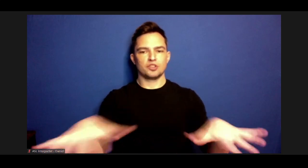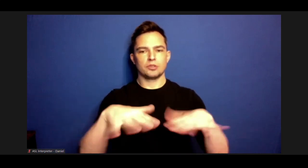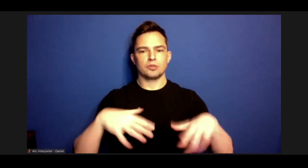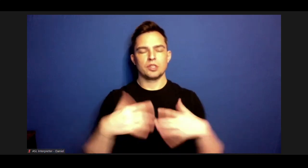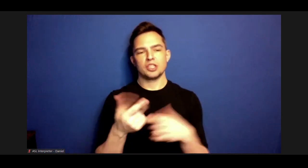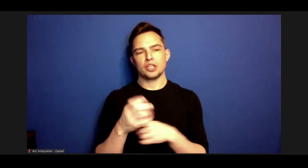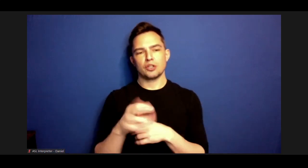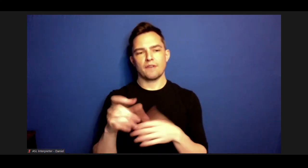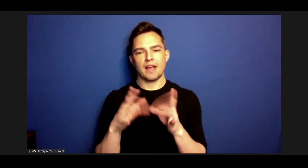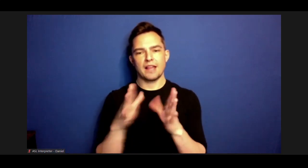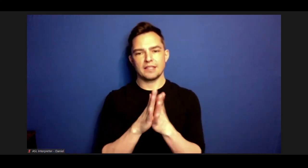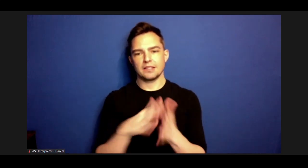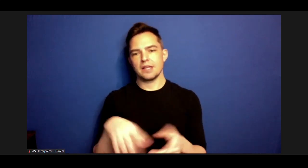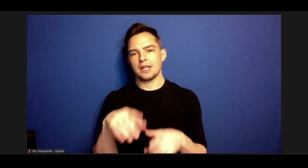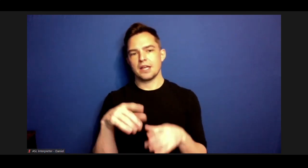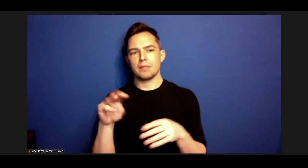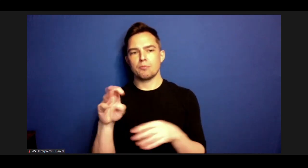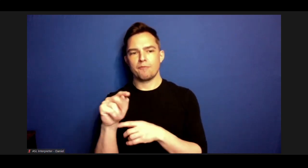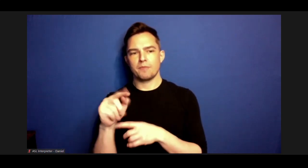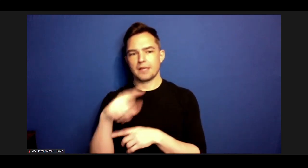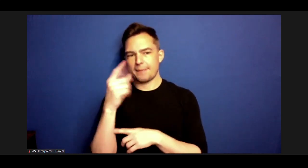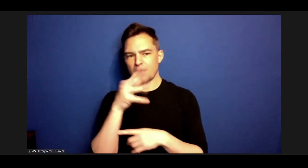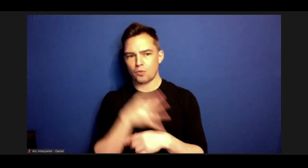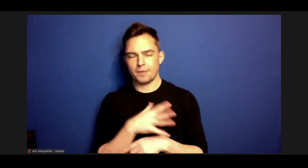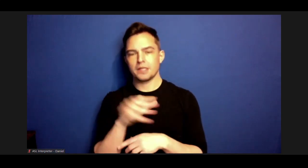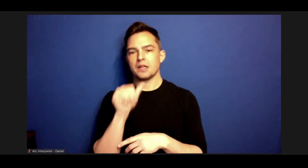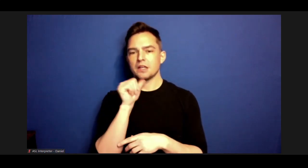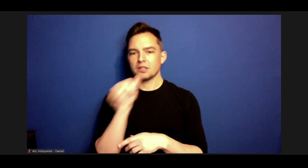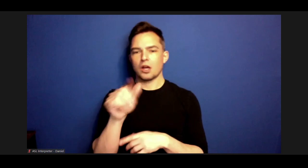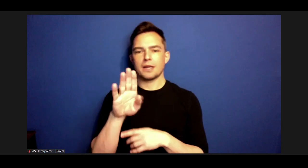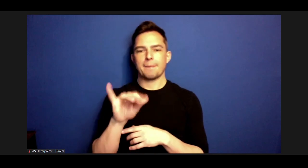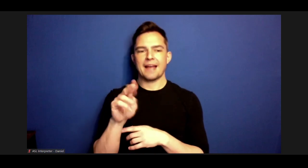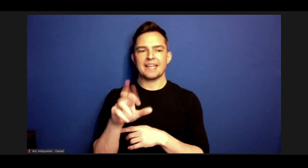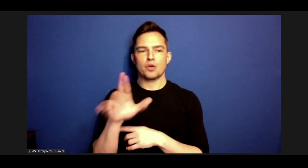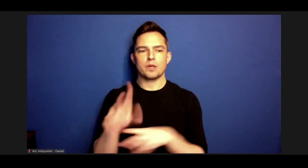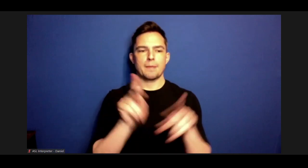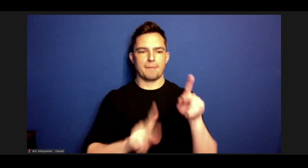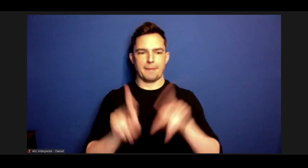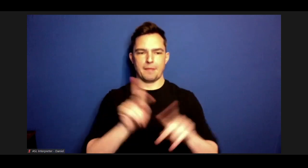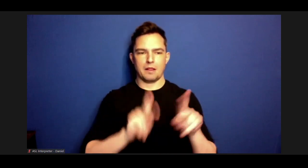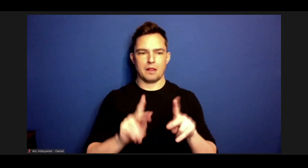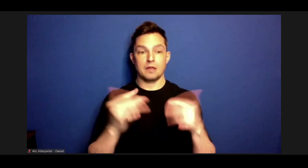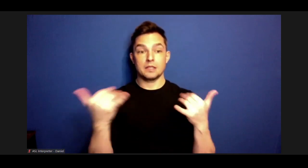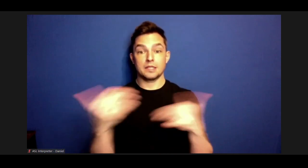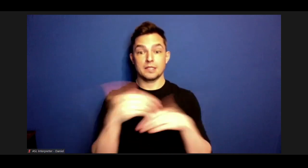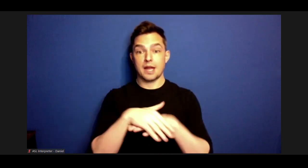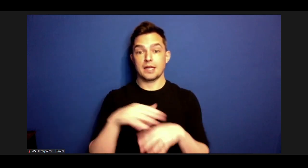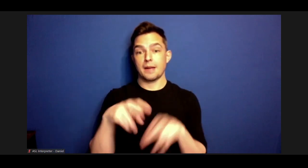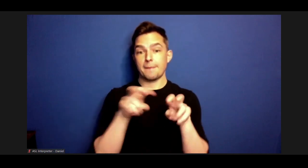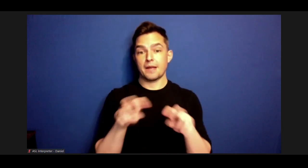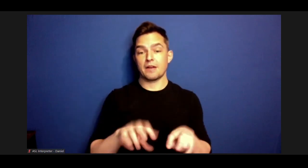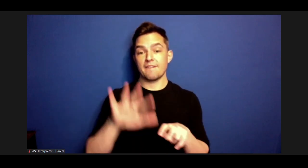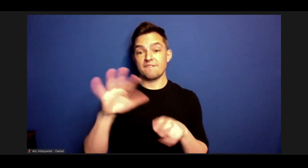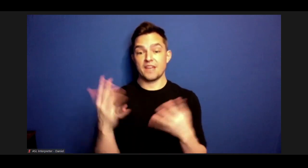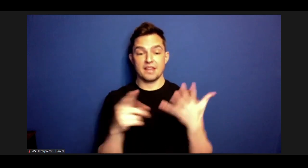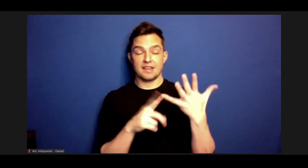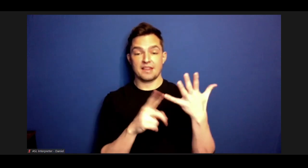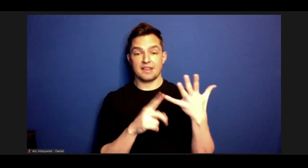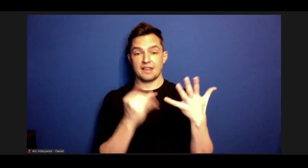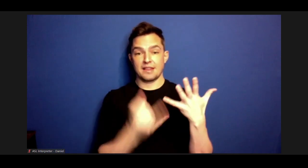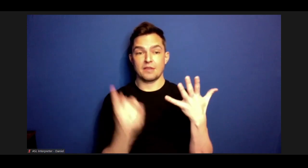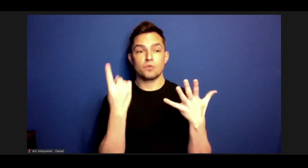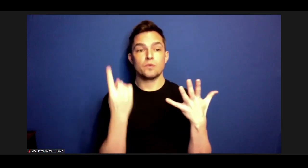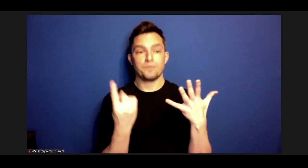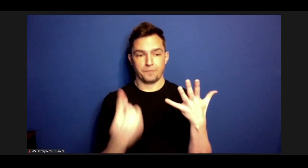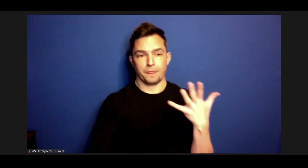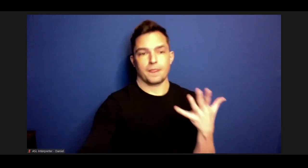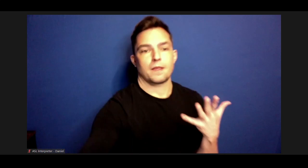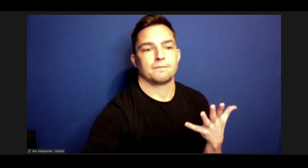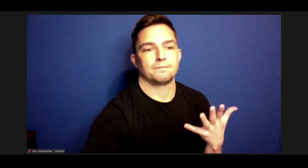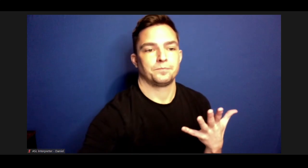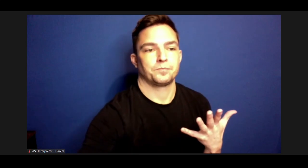women and non-binary peoples. Tonight's panel, the fifth and final one takes up responses